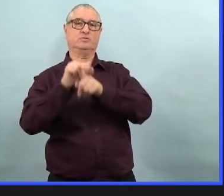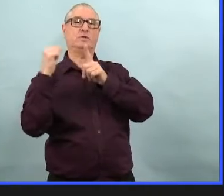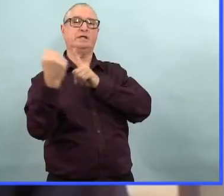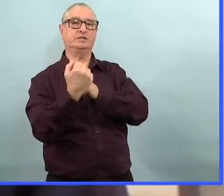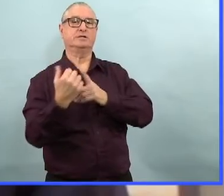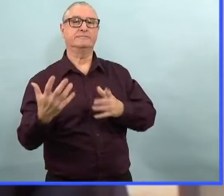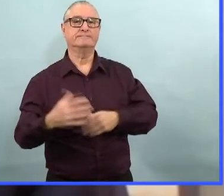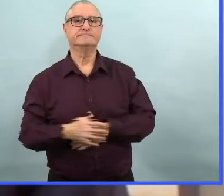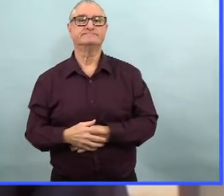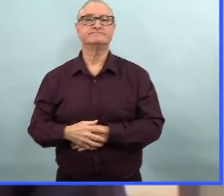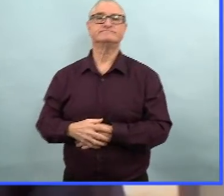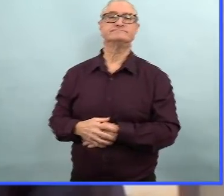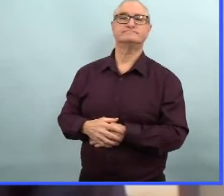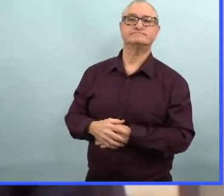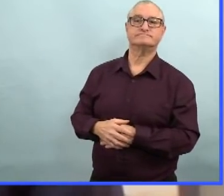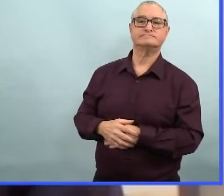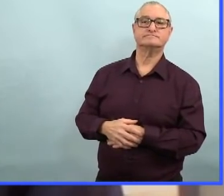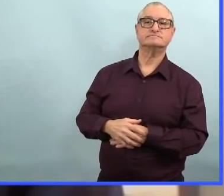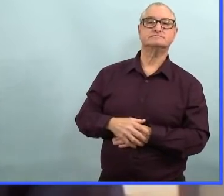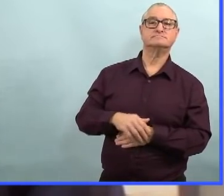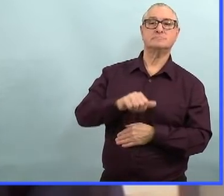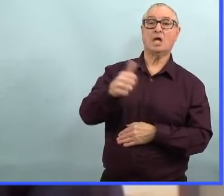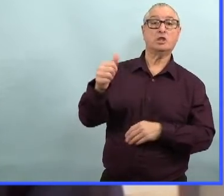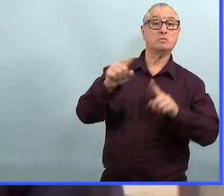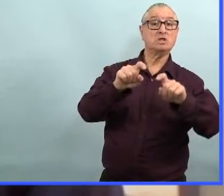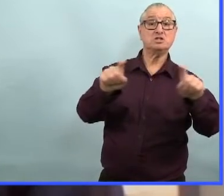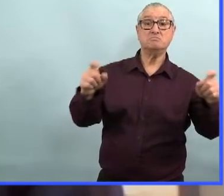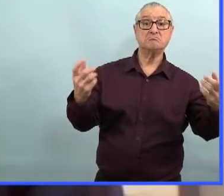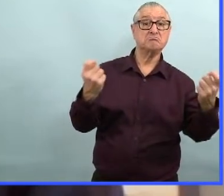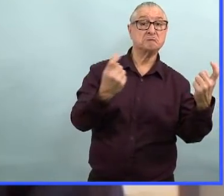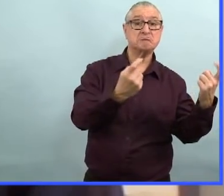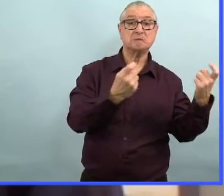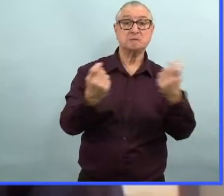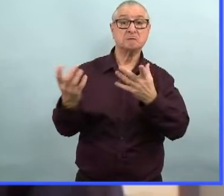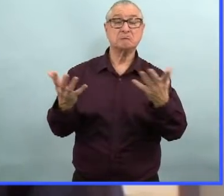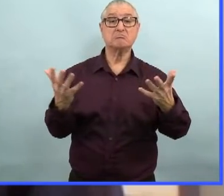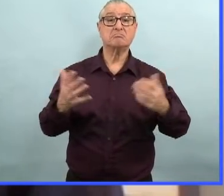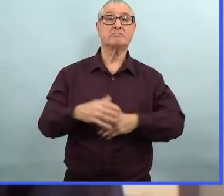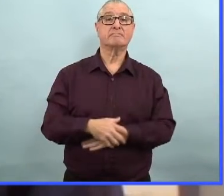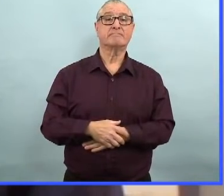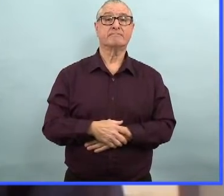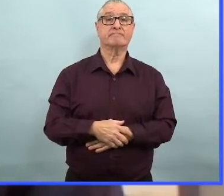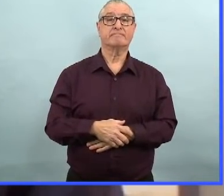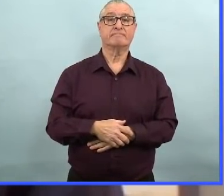is going to be consulting or giving child care workers more leeway more time to prepare if you